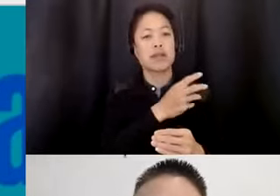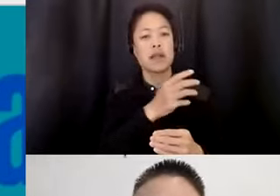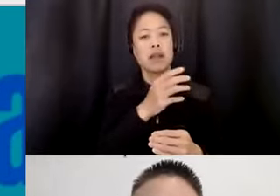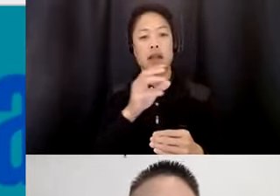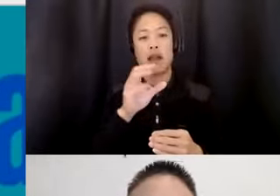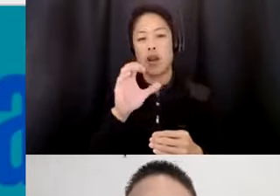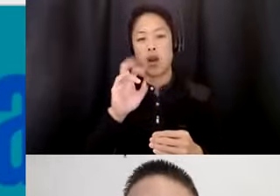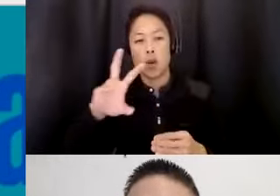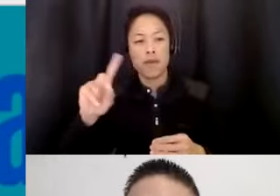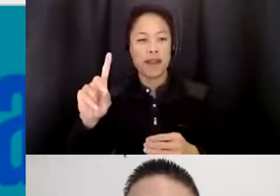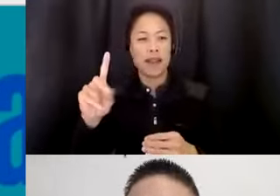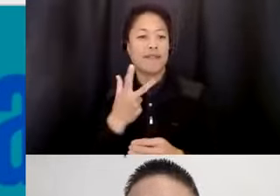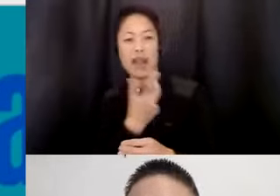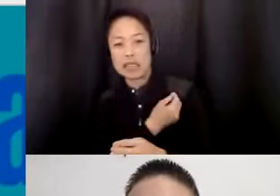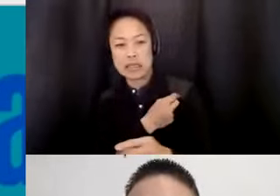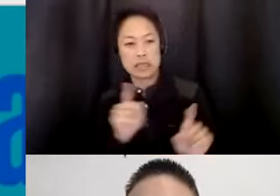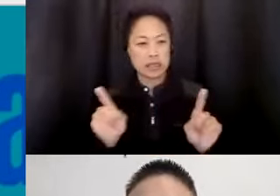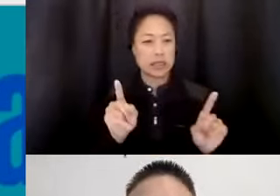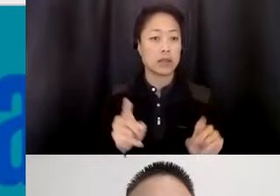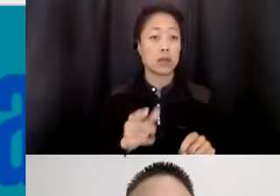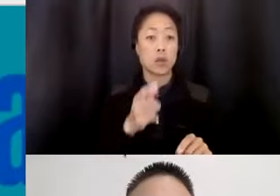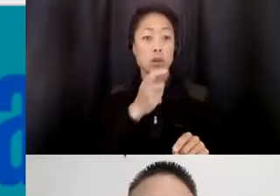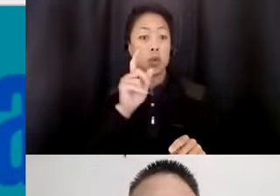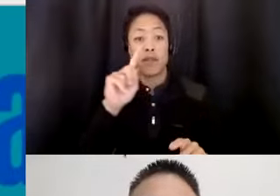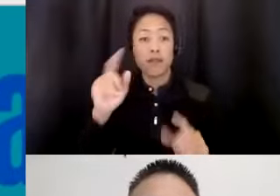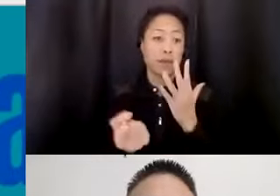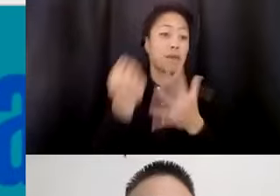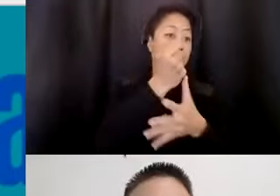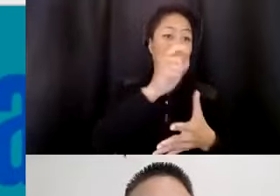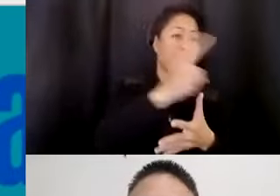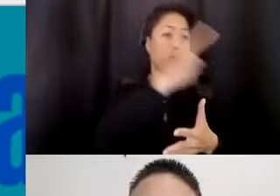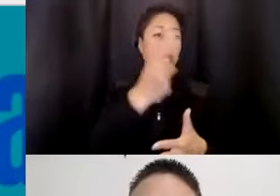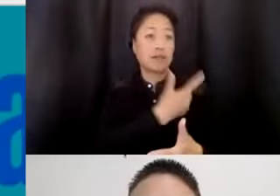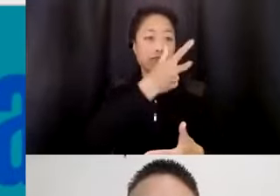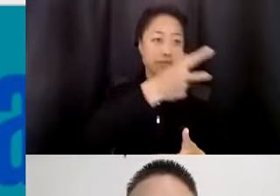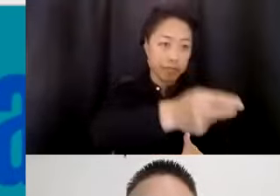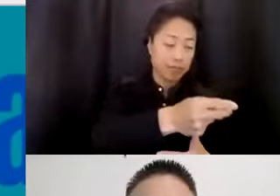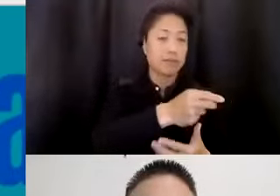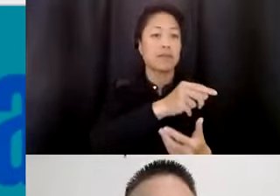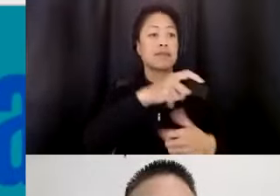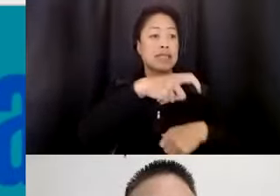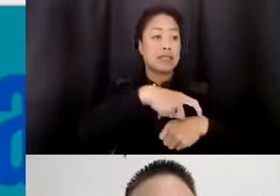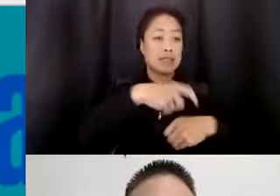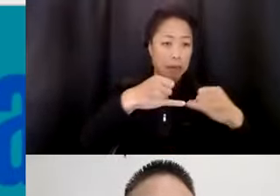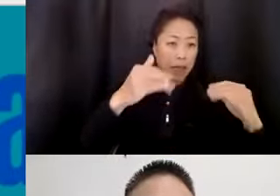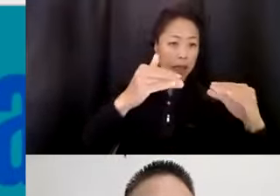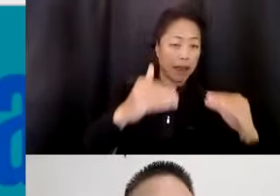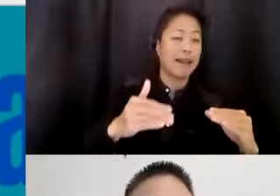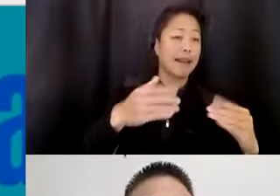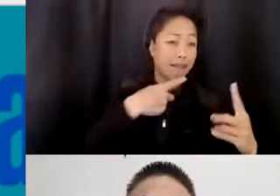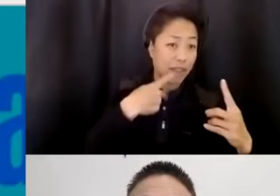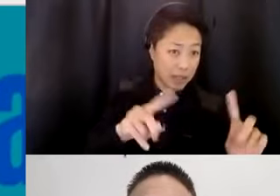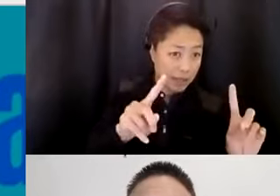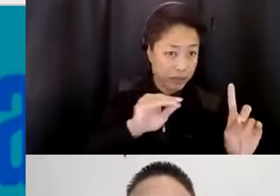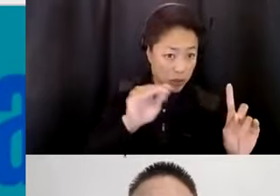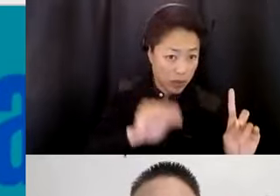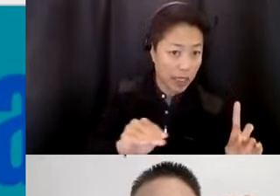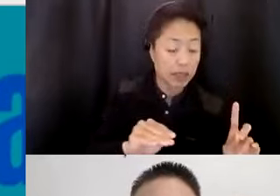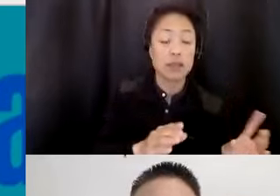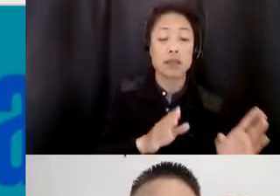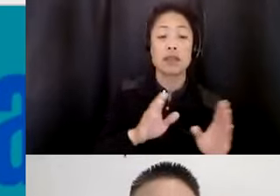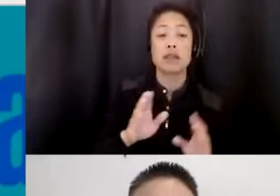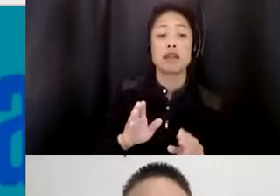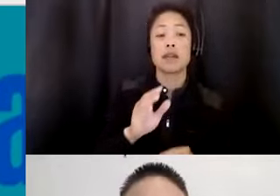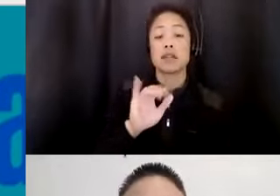who will be getting them first, timelines, effectiveness. Janette can give a presentation on that.